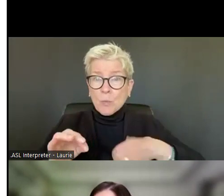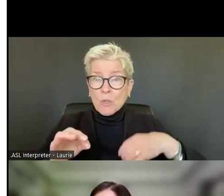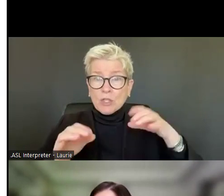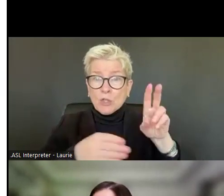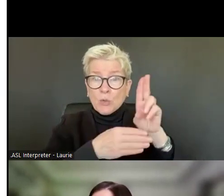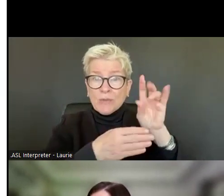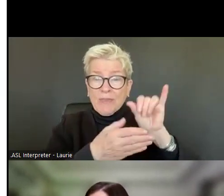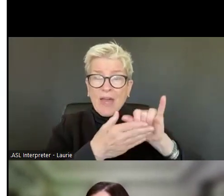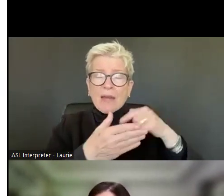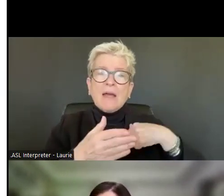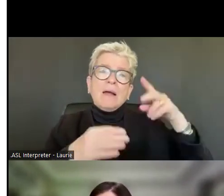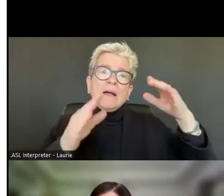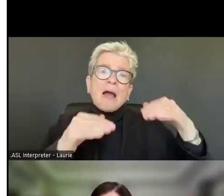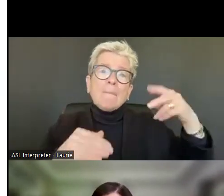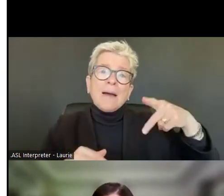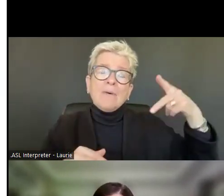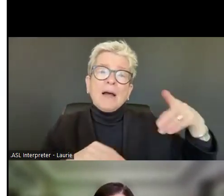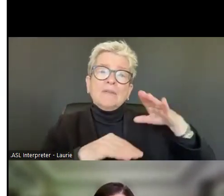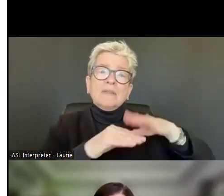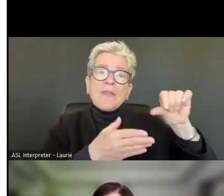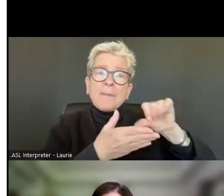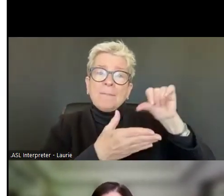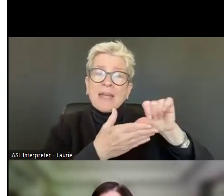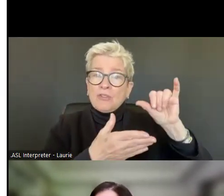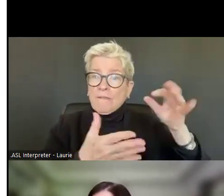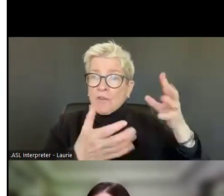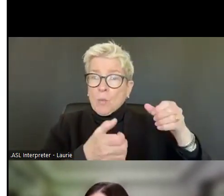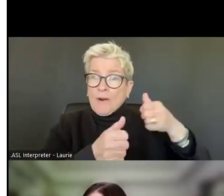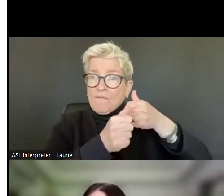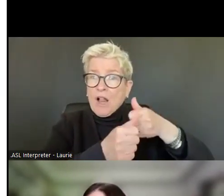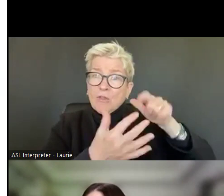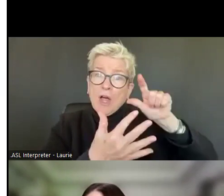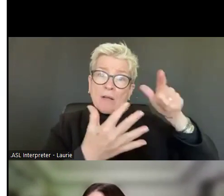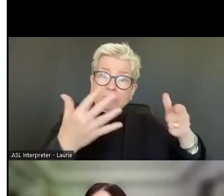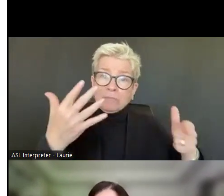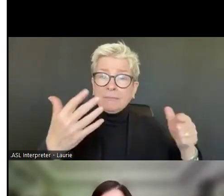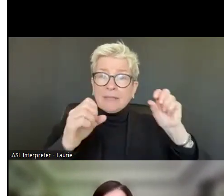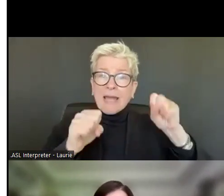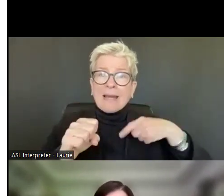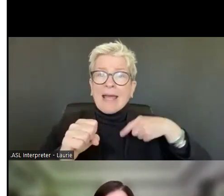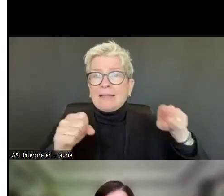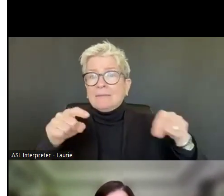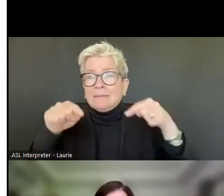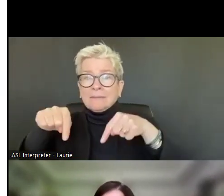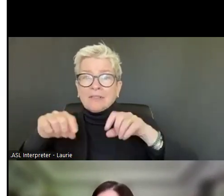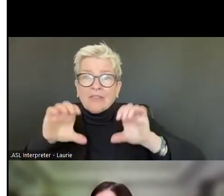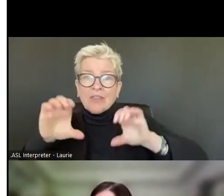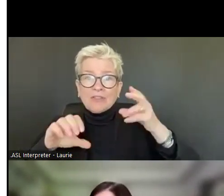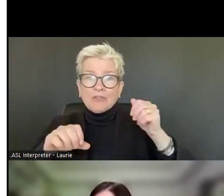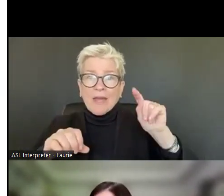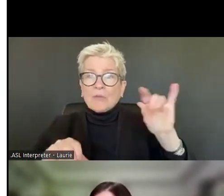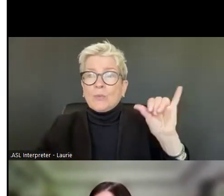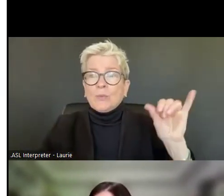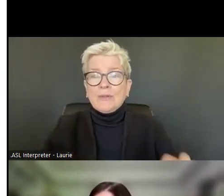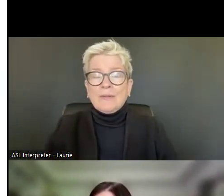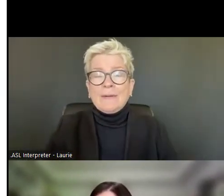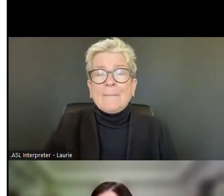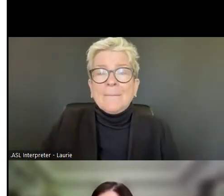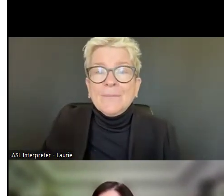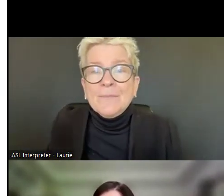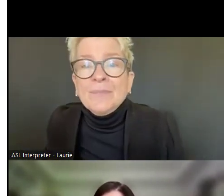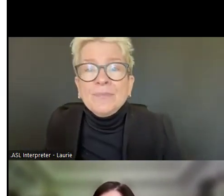and our PowerPoint is on our page if you want to follow along. We'll also drop it in the chat.